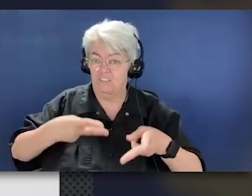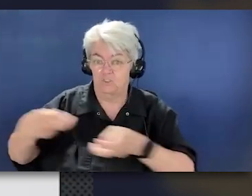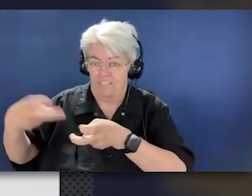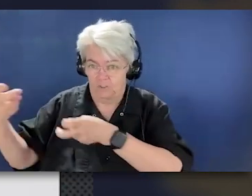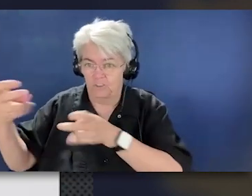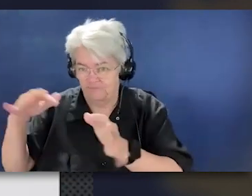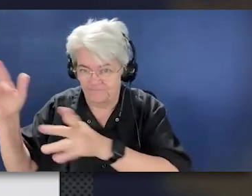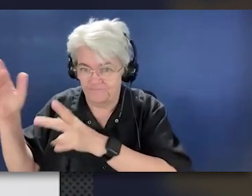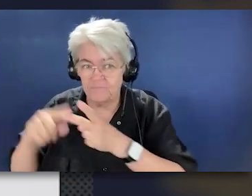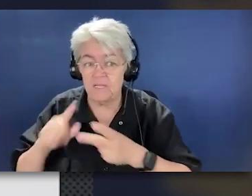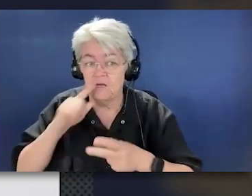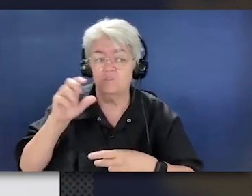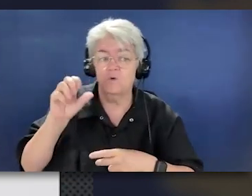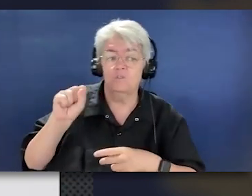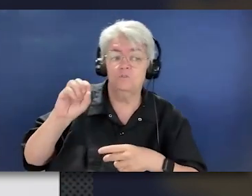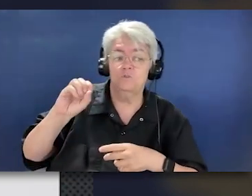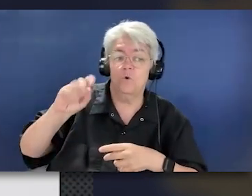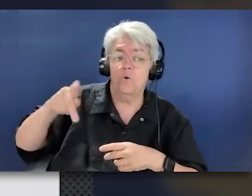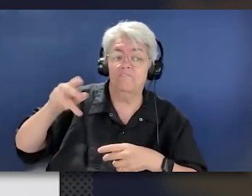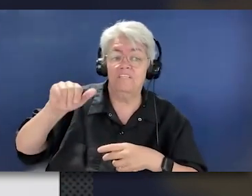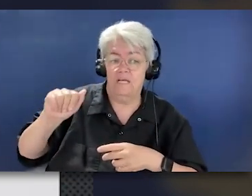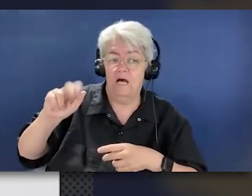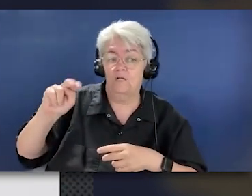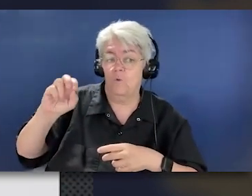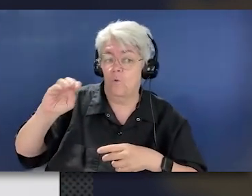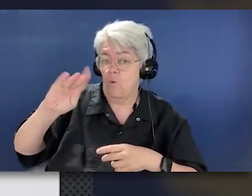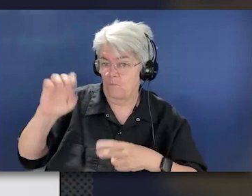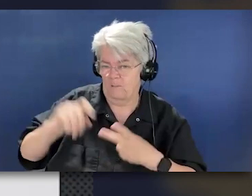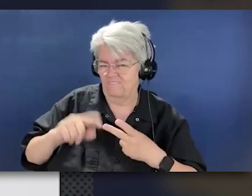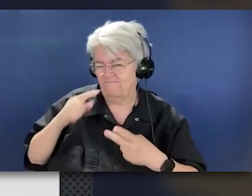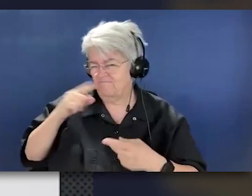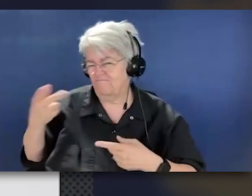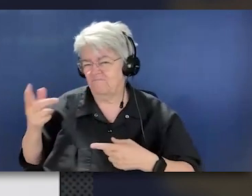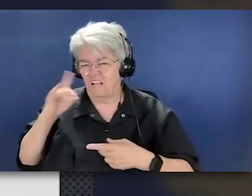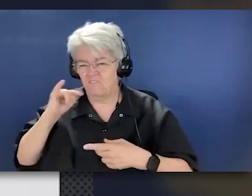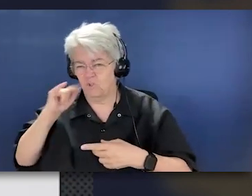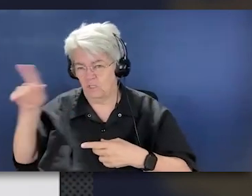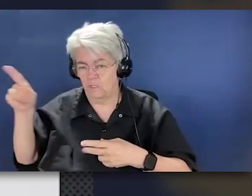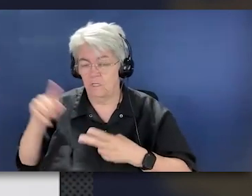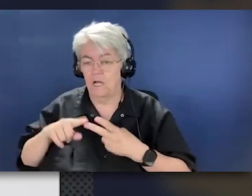who is based out of California, and she has been looking for the last six or seven years